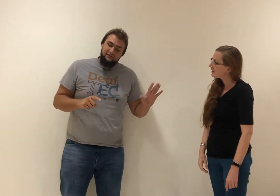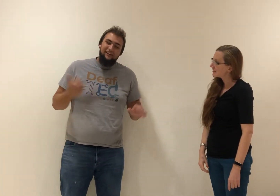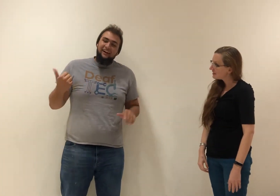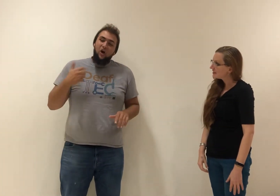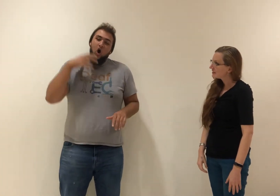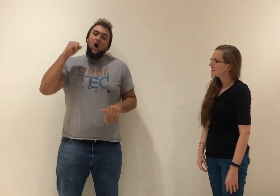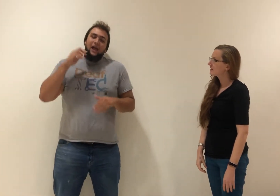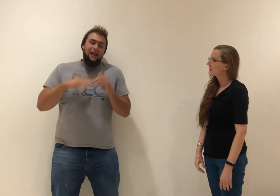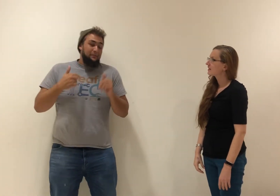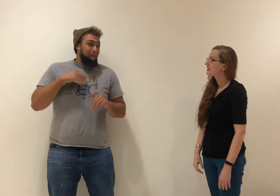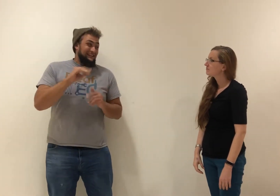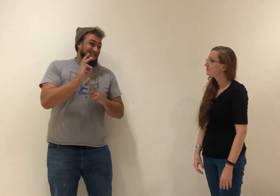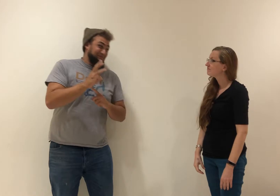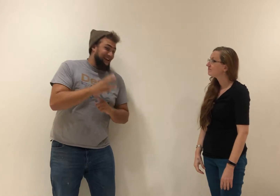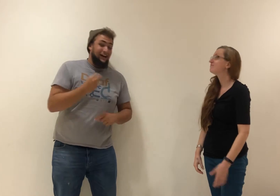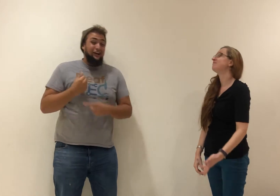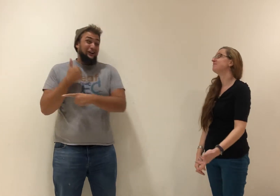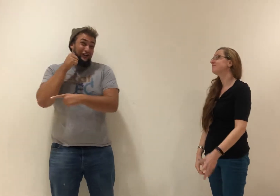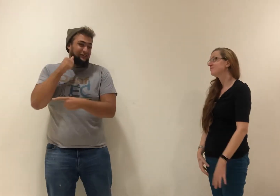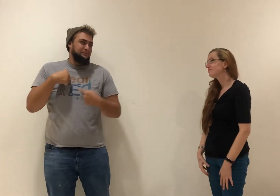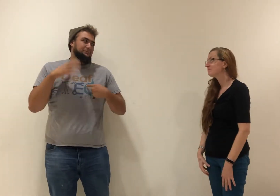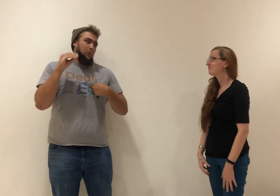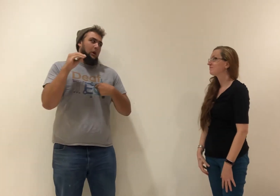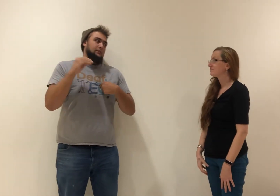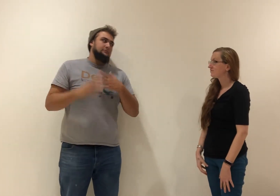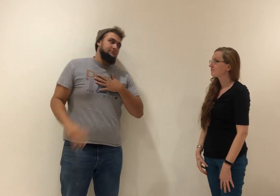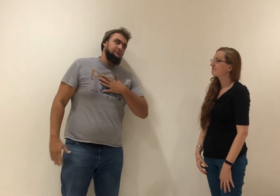Leah is only six minutes older than I am, but we are so different! First, I am a boy and she is not.